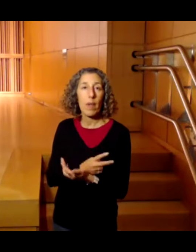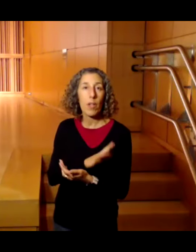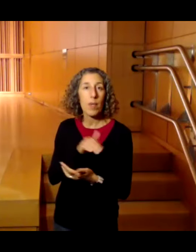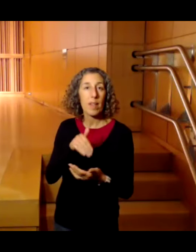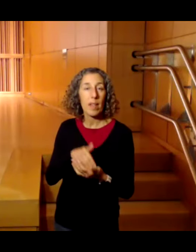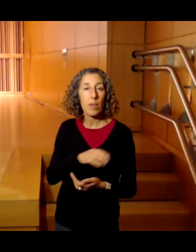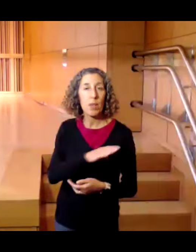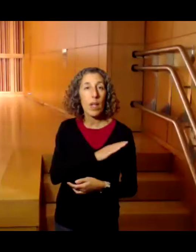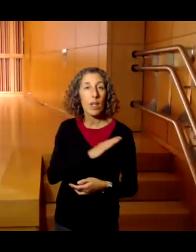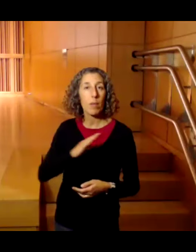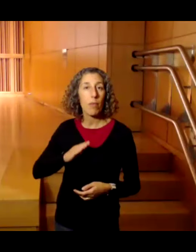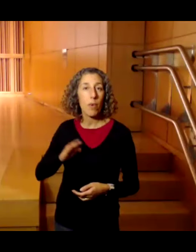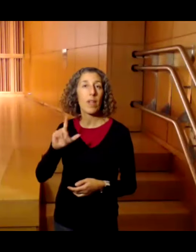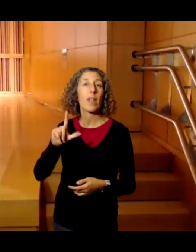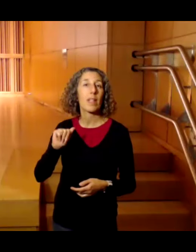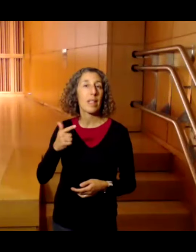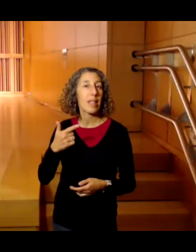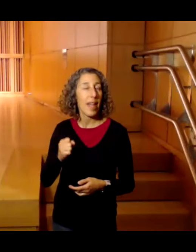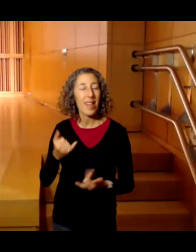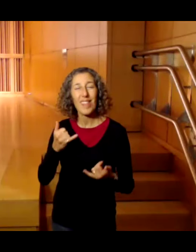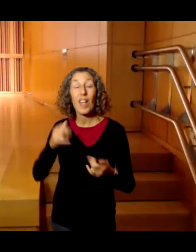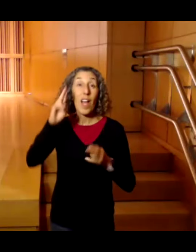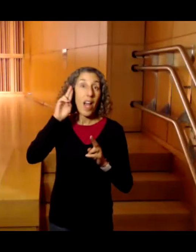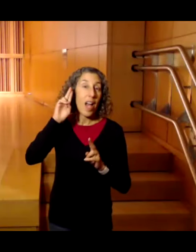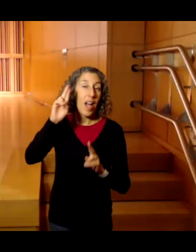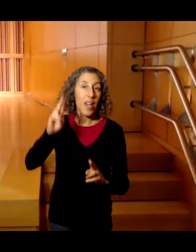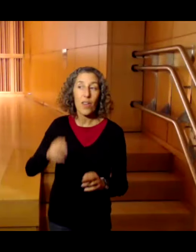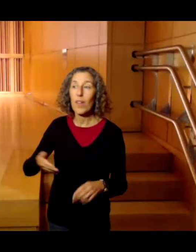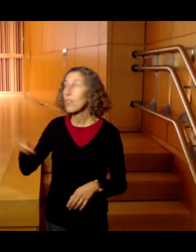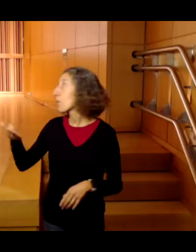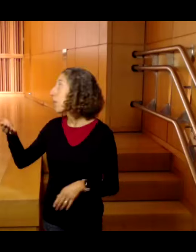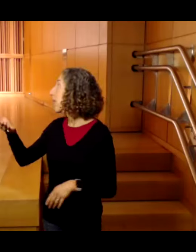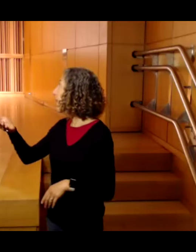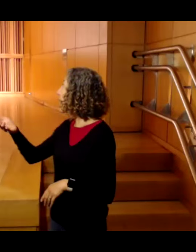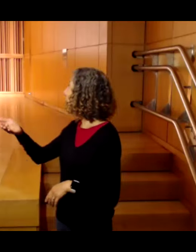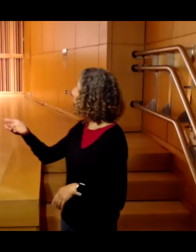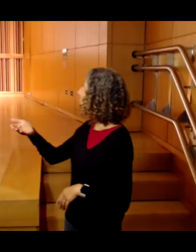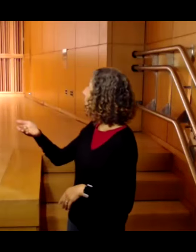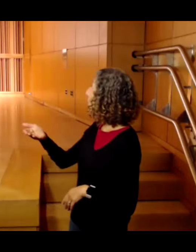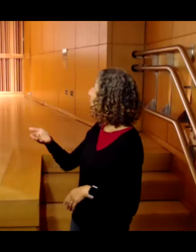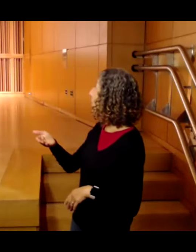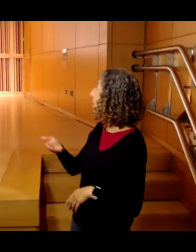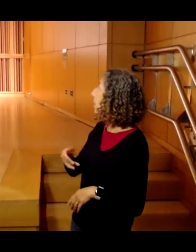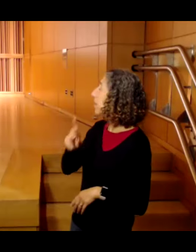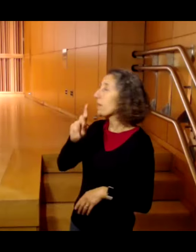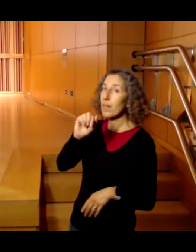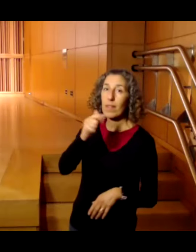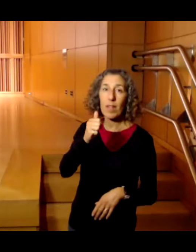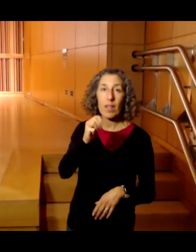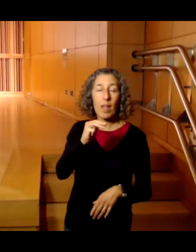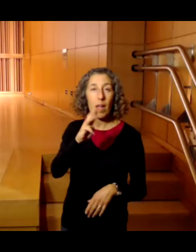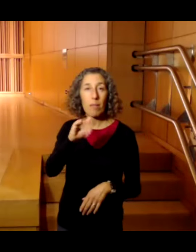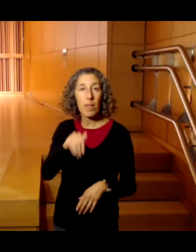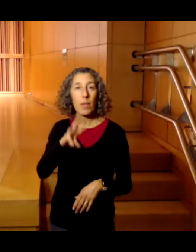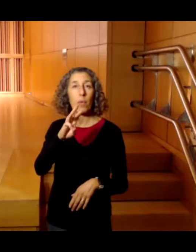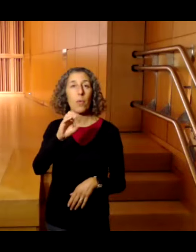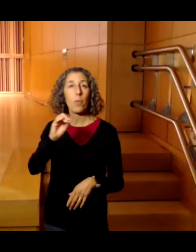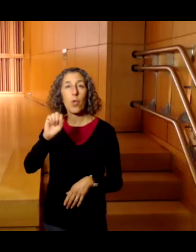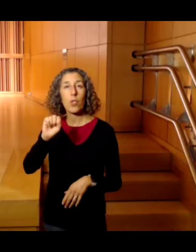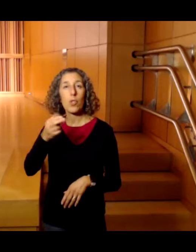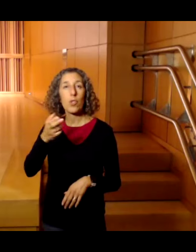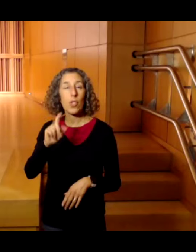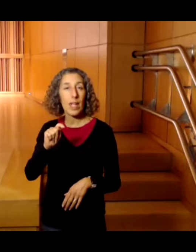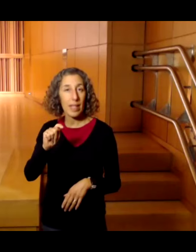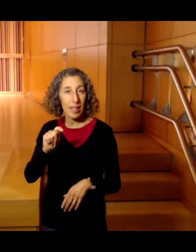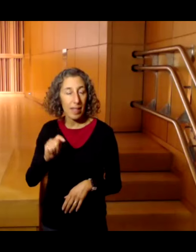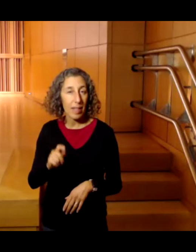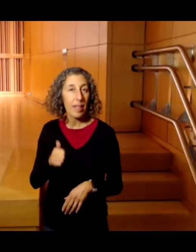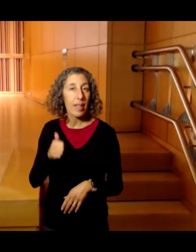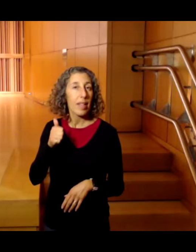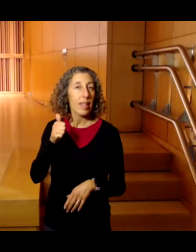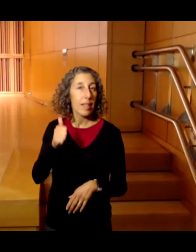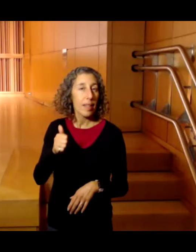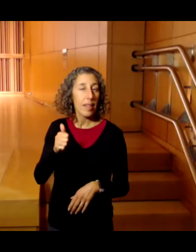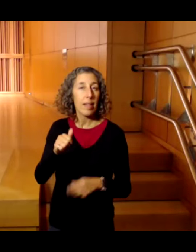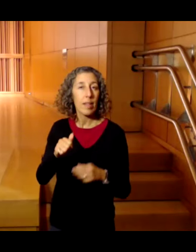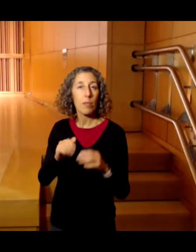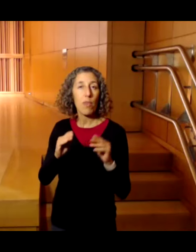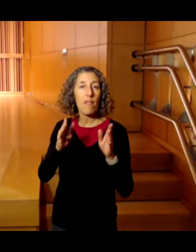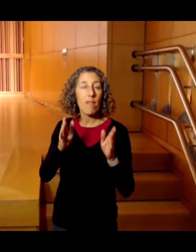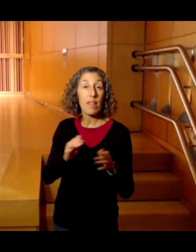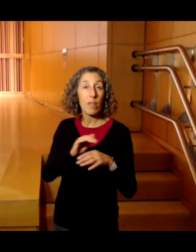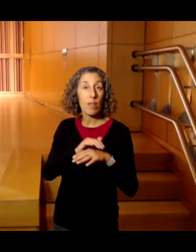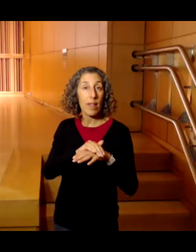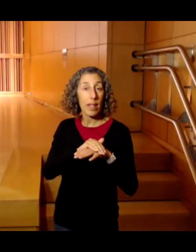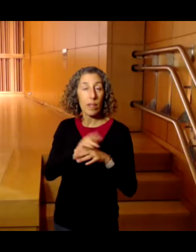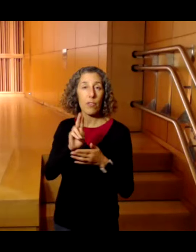Um, it is my honor to introduce, uh, Dagmavi Wupshed. Dagmavi Wupshed is the Edmund J. And Louise W. Kahn Endowed Term Associate Professor of English at the University of Pennsylvania.